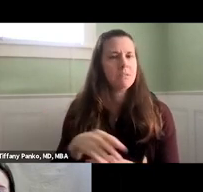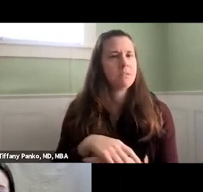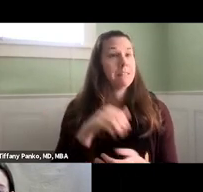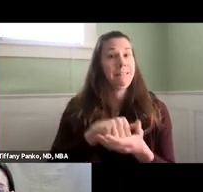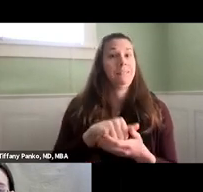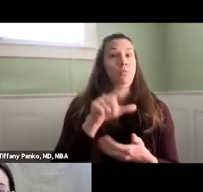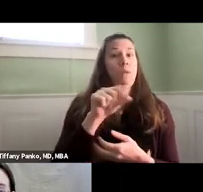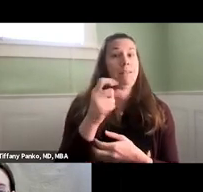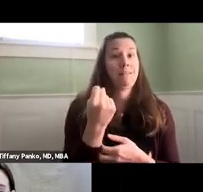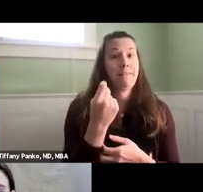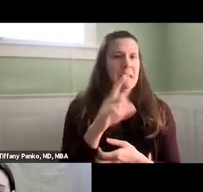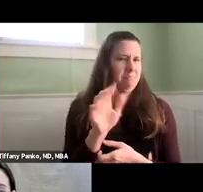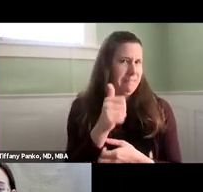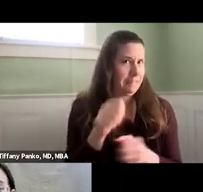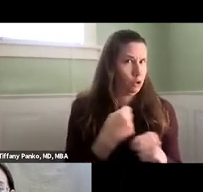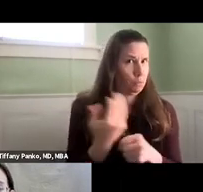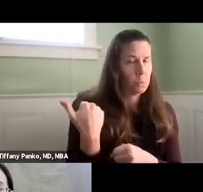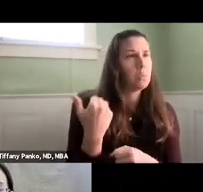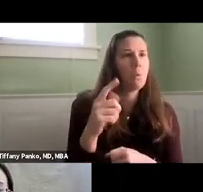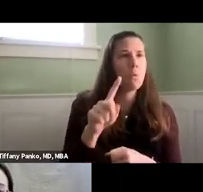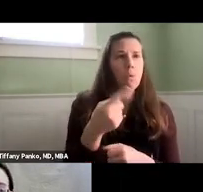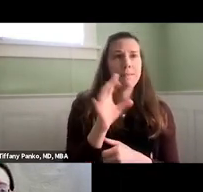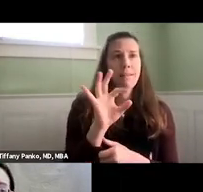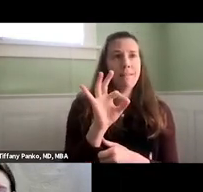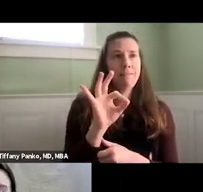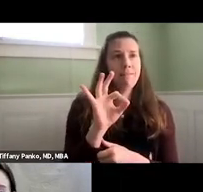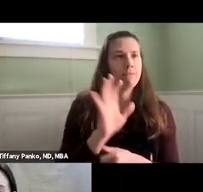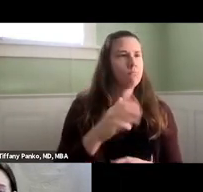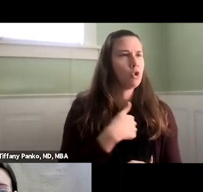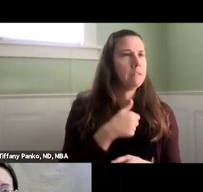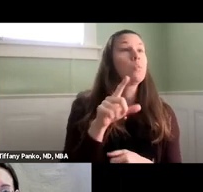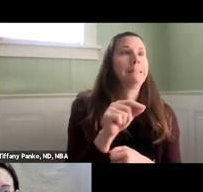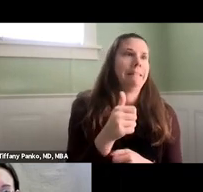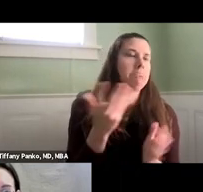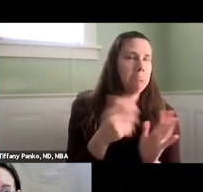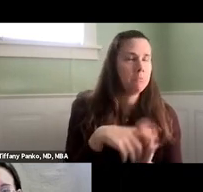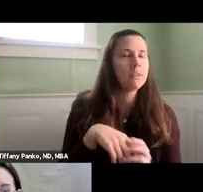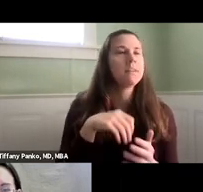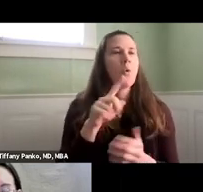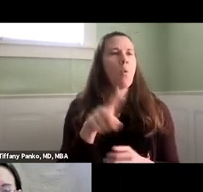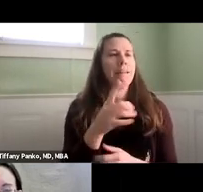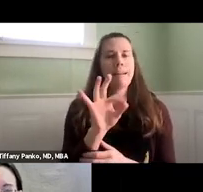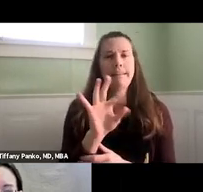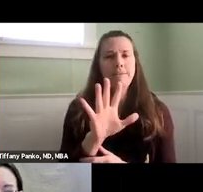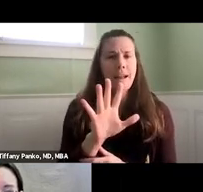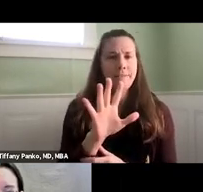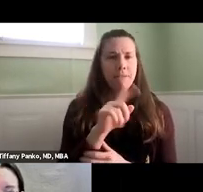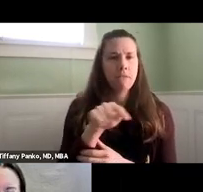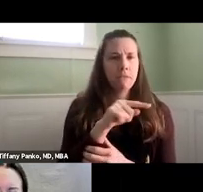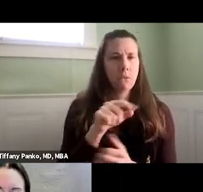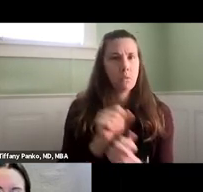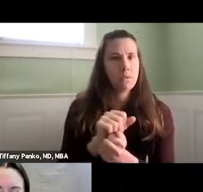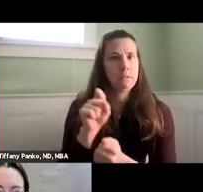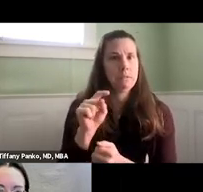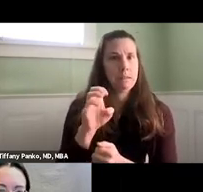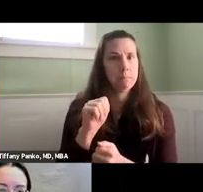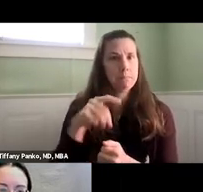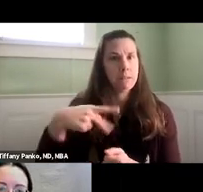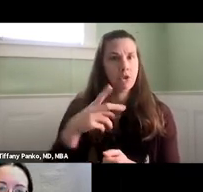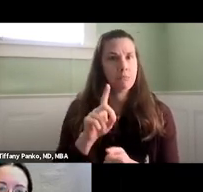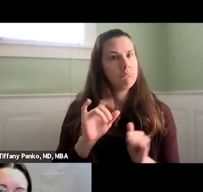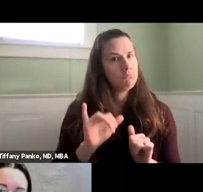PhD's in STEM fields, and 2010, that’s only 10 years ago, 11 years ago, there were only